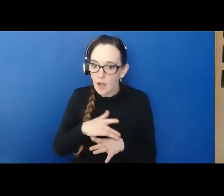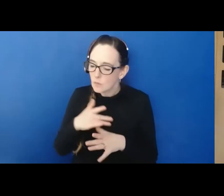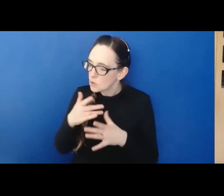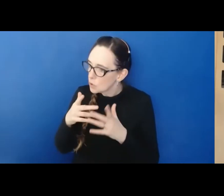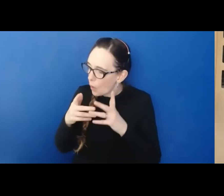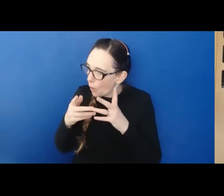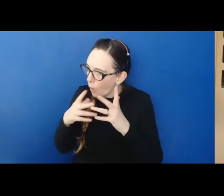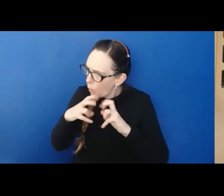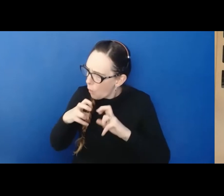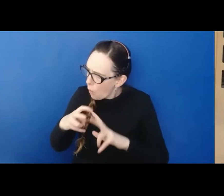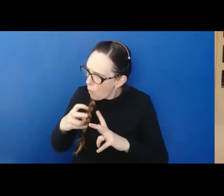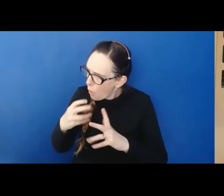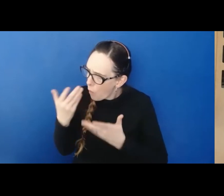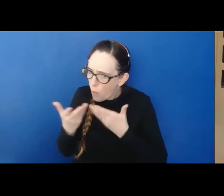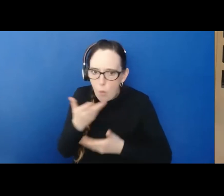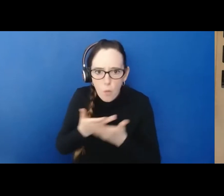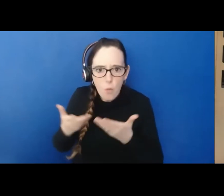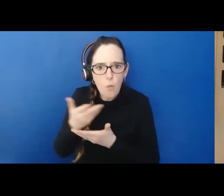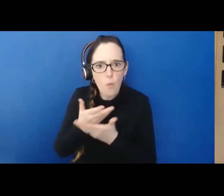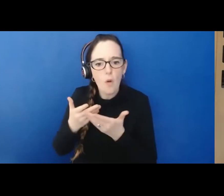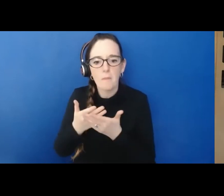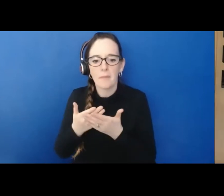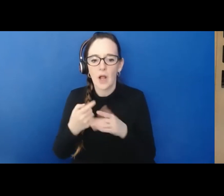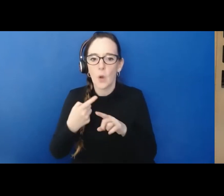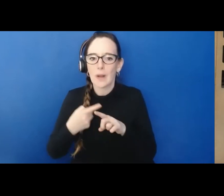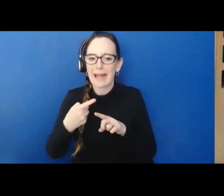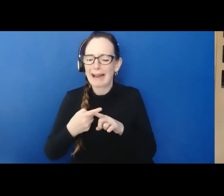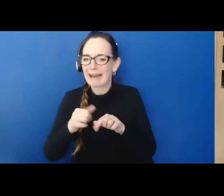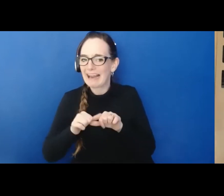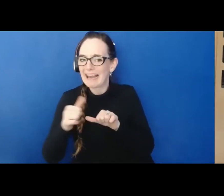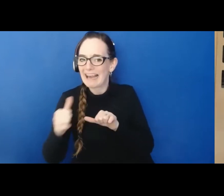But I m going to very swiftly hand over to Soledad before we get into a conversation.